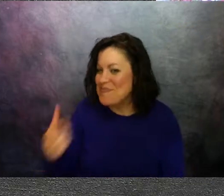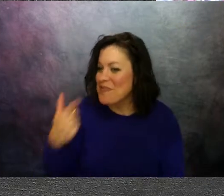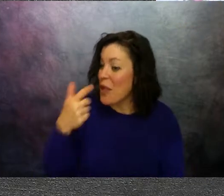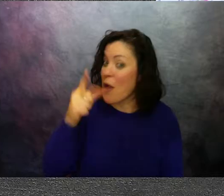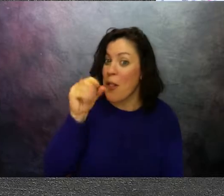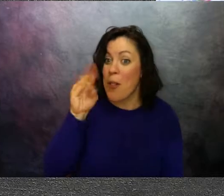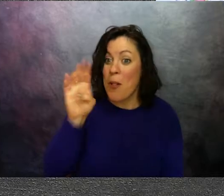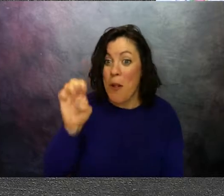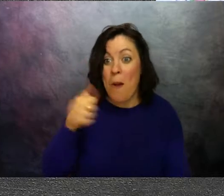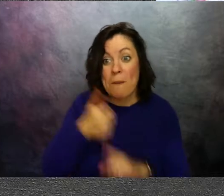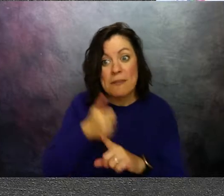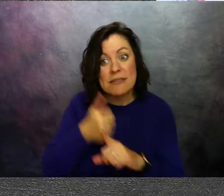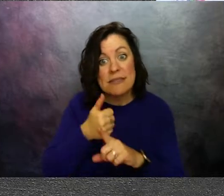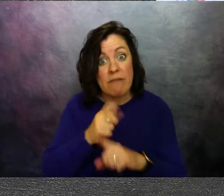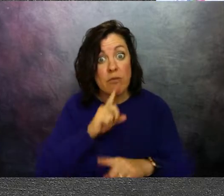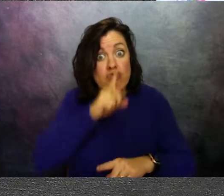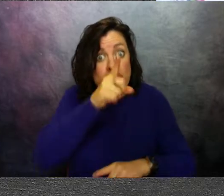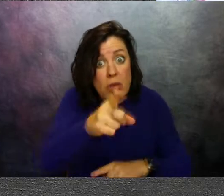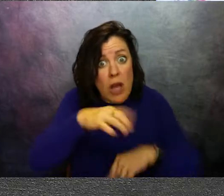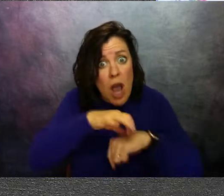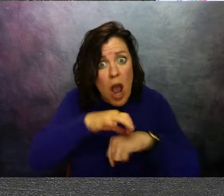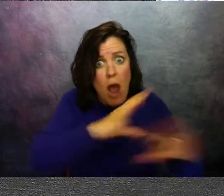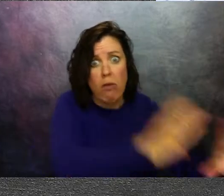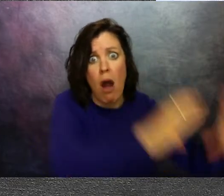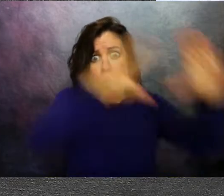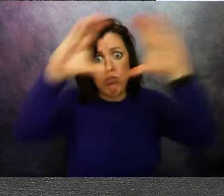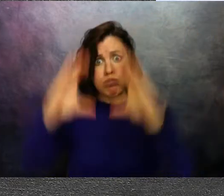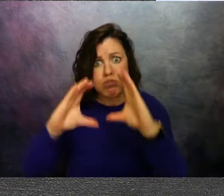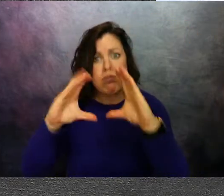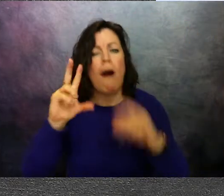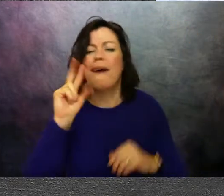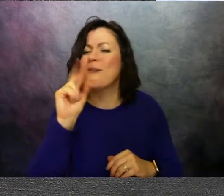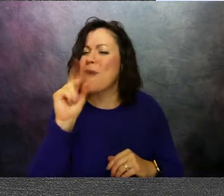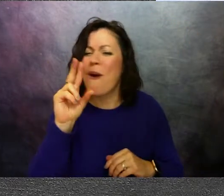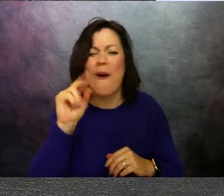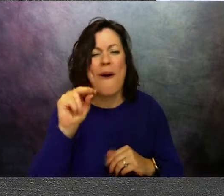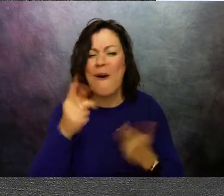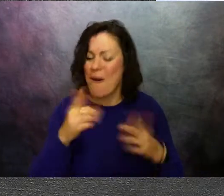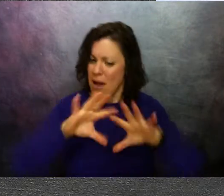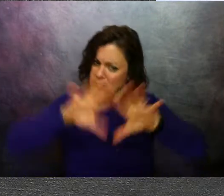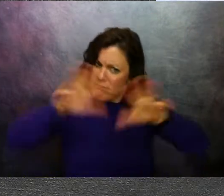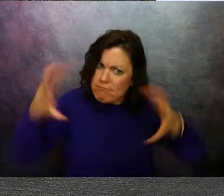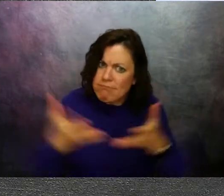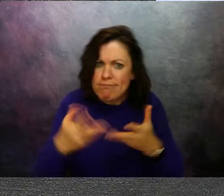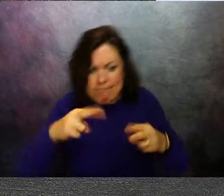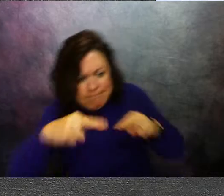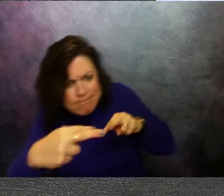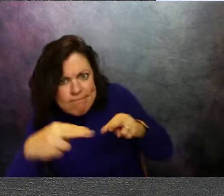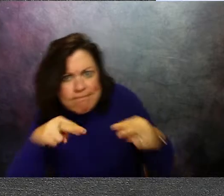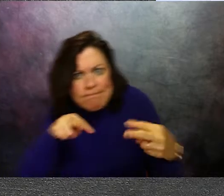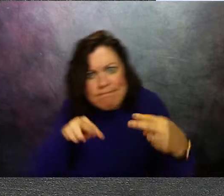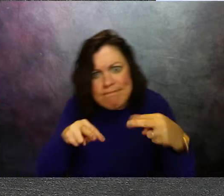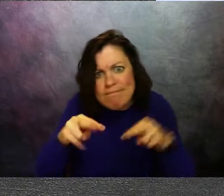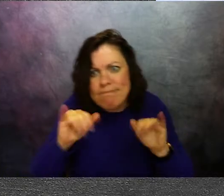So it's not the real earth. It's a pretend Earth. So we can learn about the earth. Oh, that makes sense.